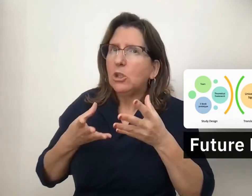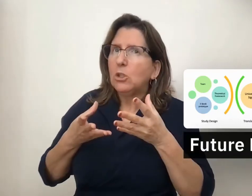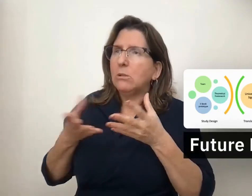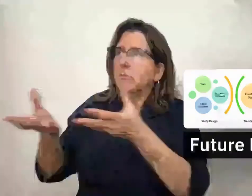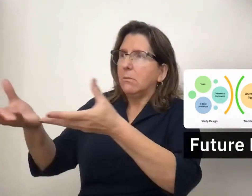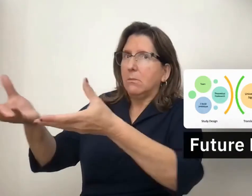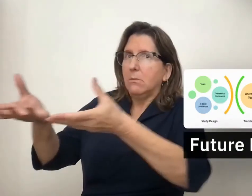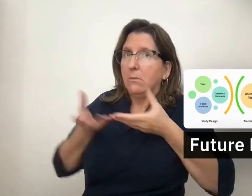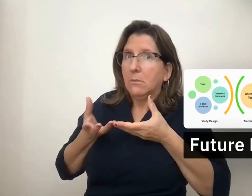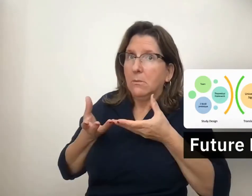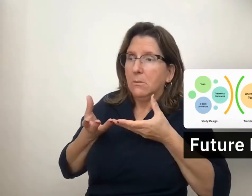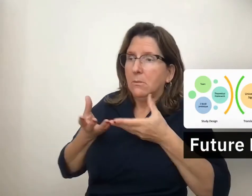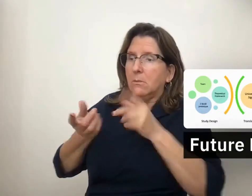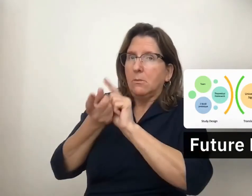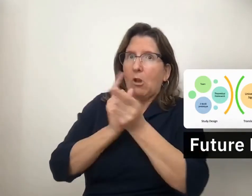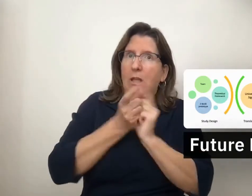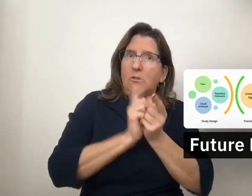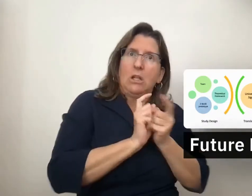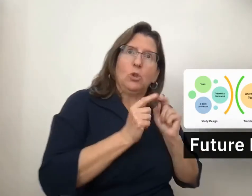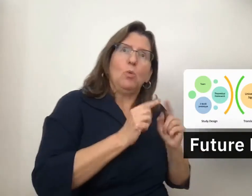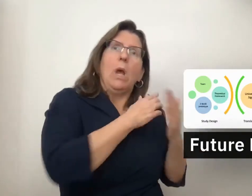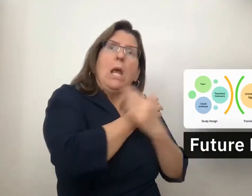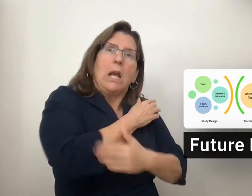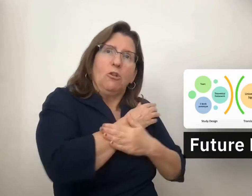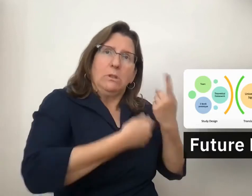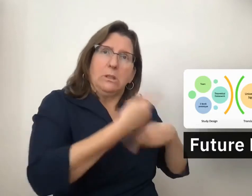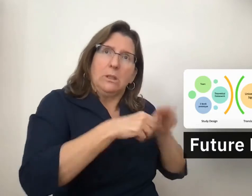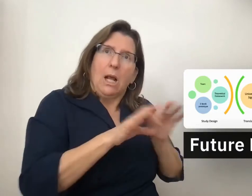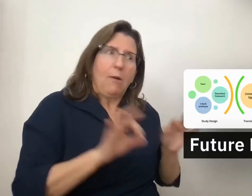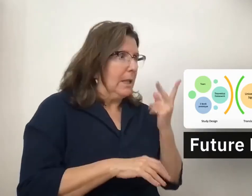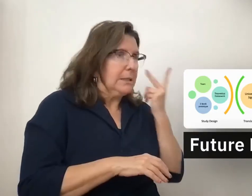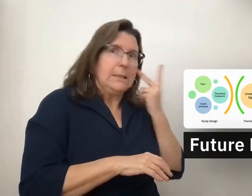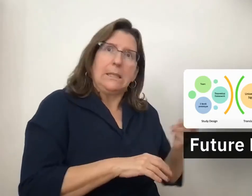Yet could provide enough content so that it could be translated